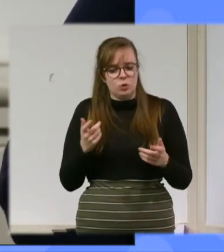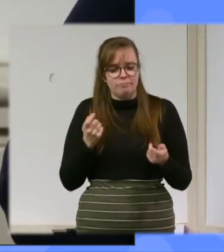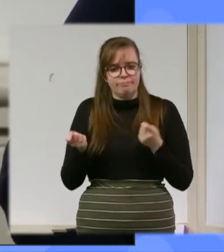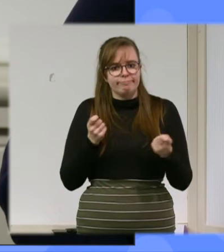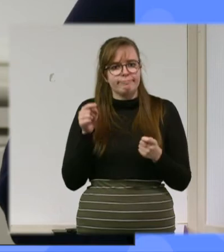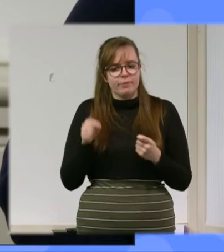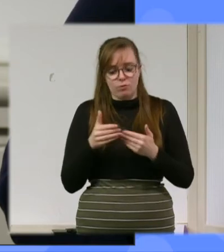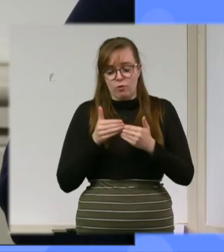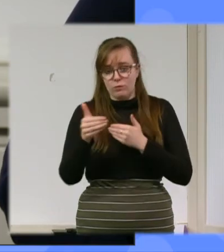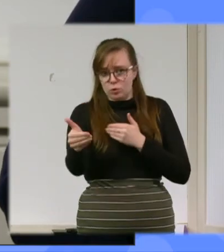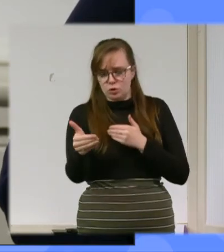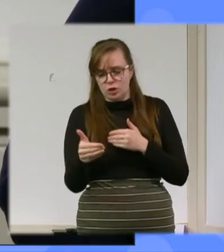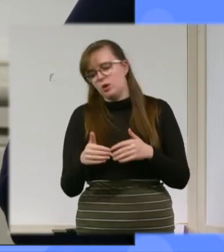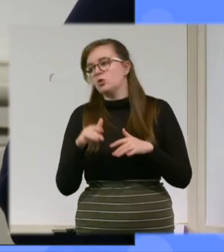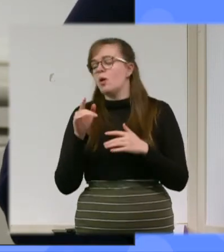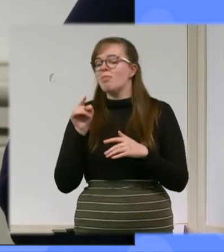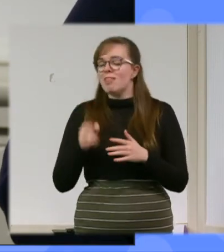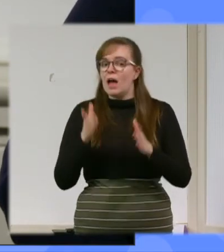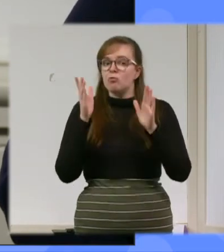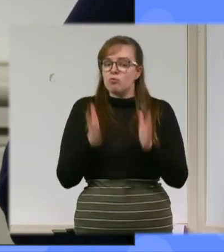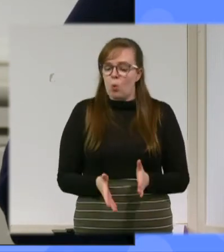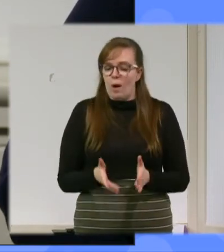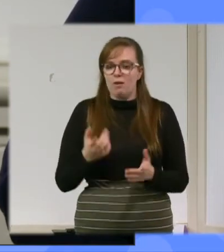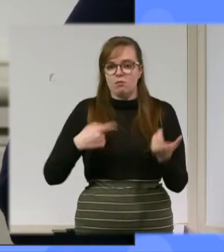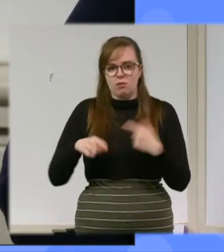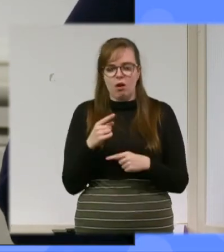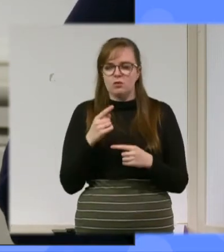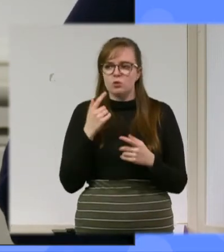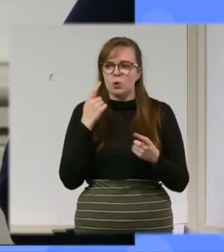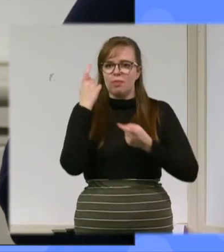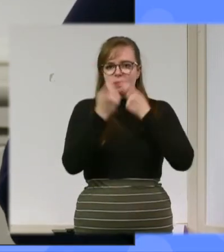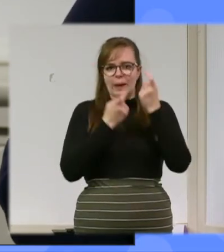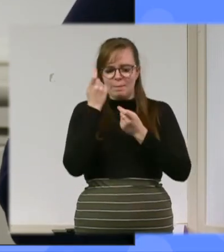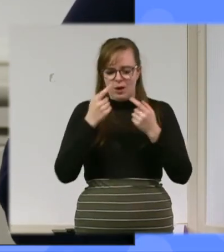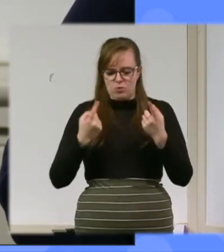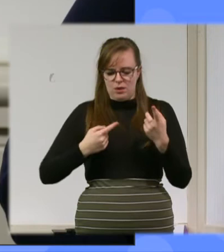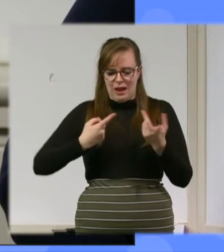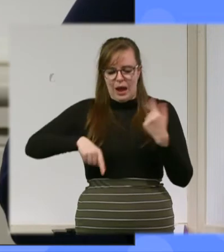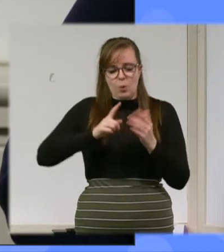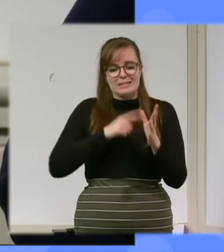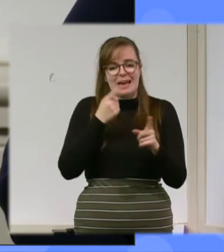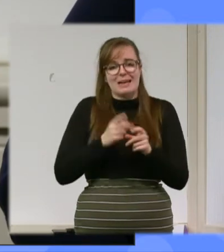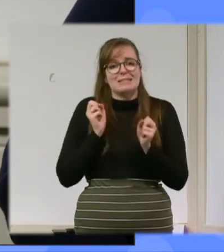collective future so that requires us to look across in a taxation system and and